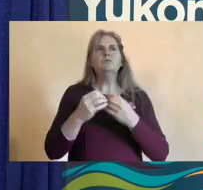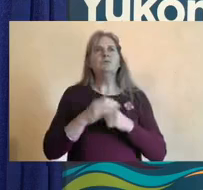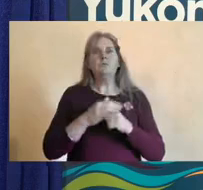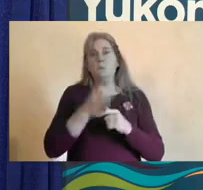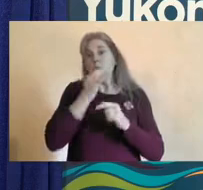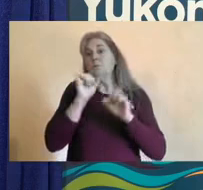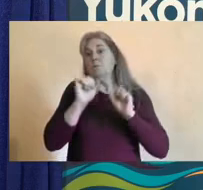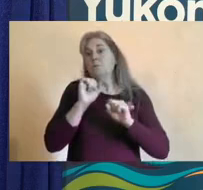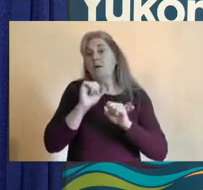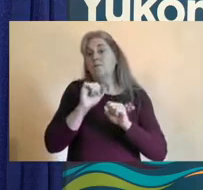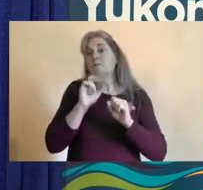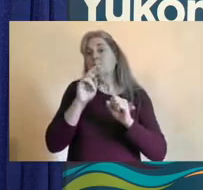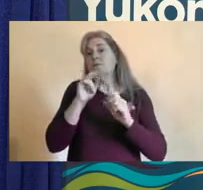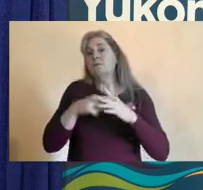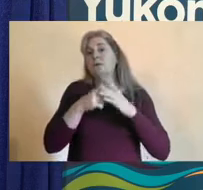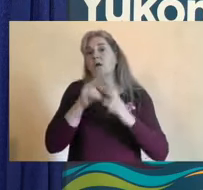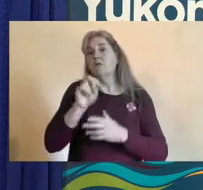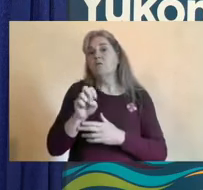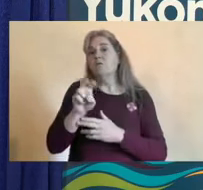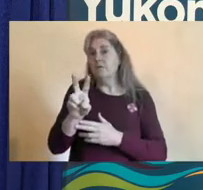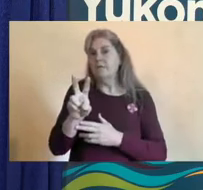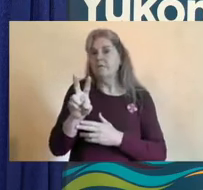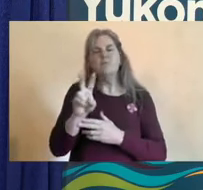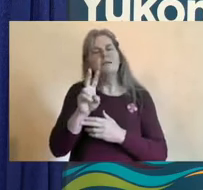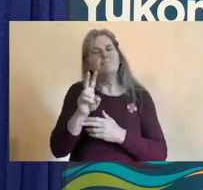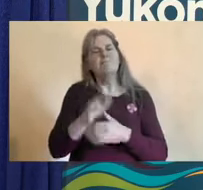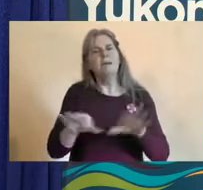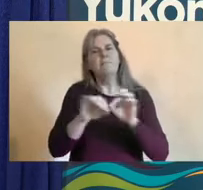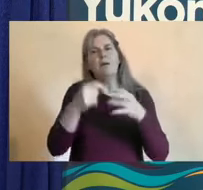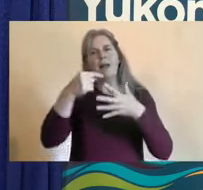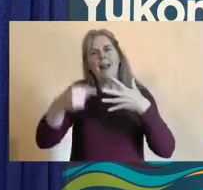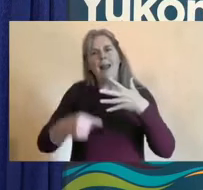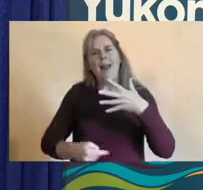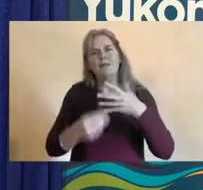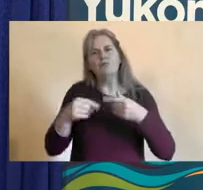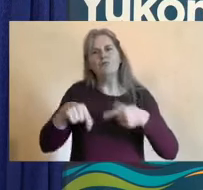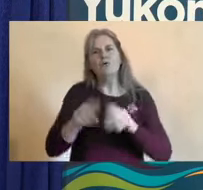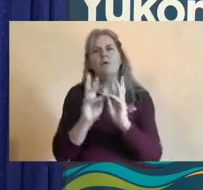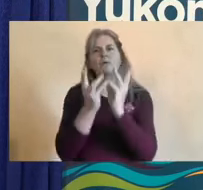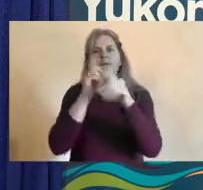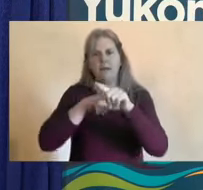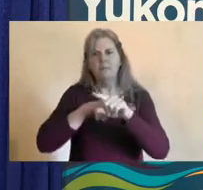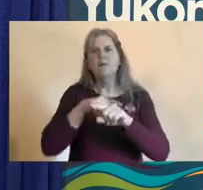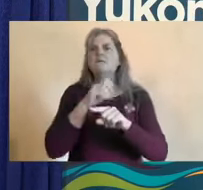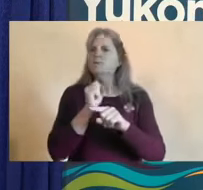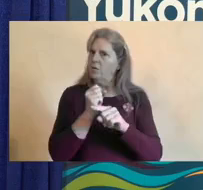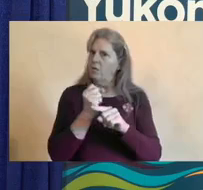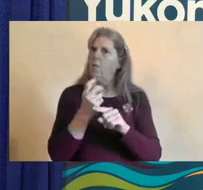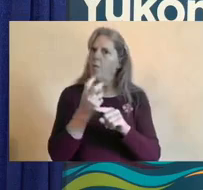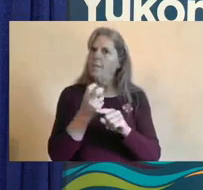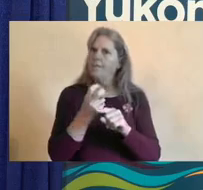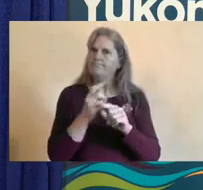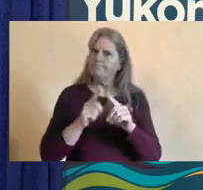started as soon as at November. Because we have really important work to do this winter. And we will be relying on the